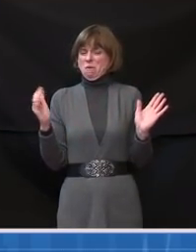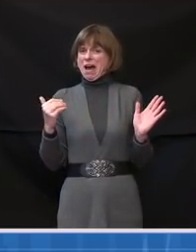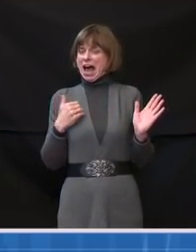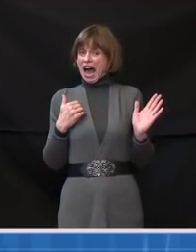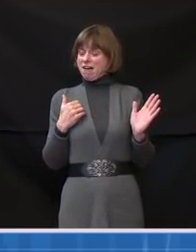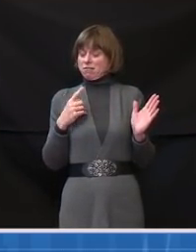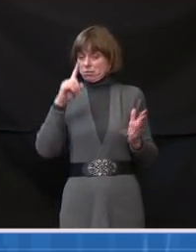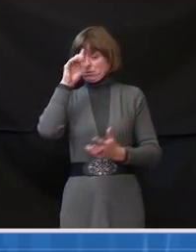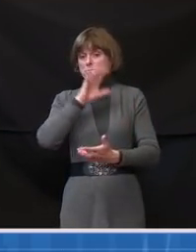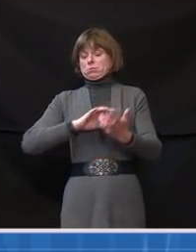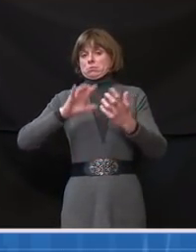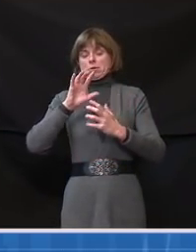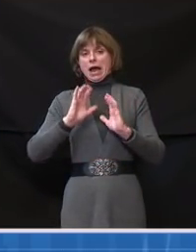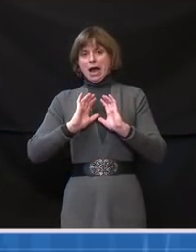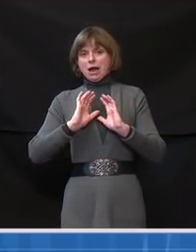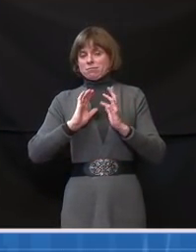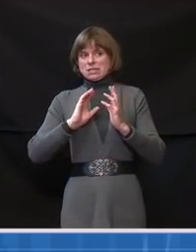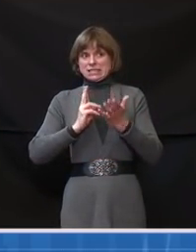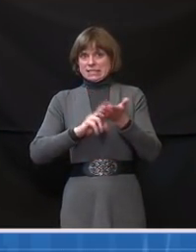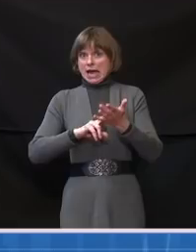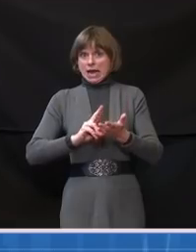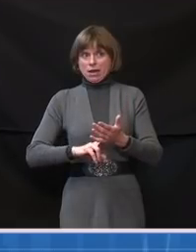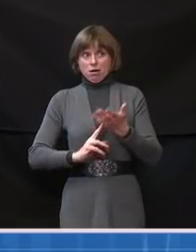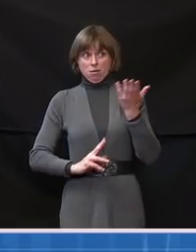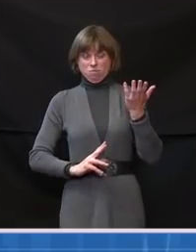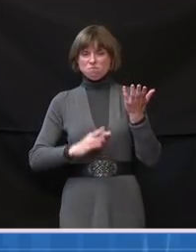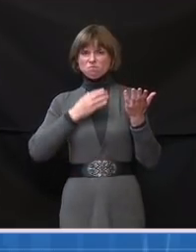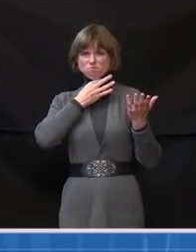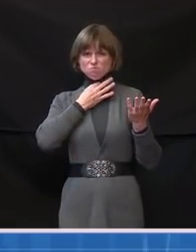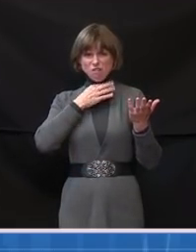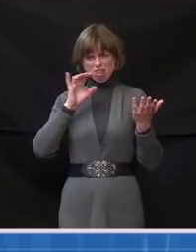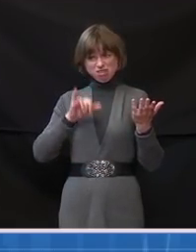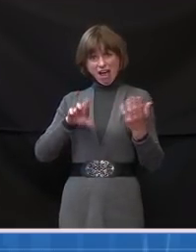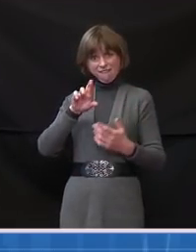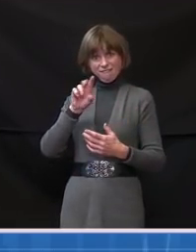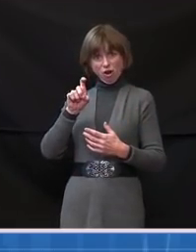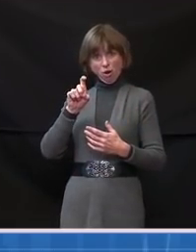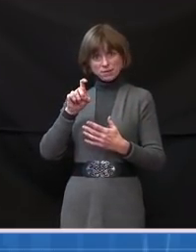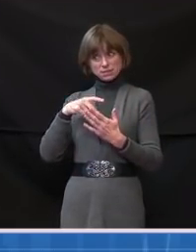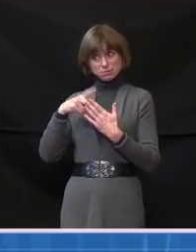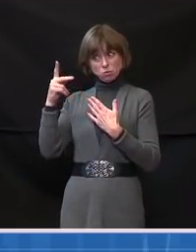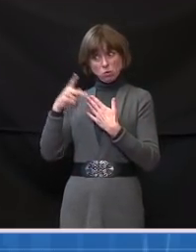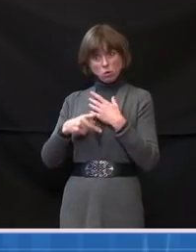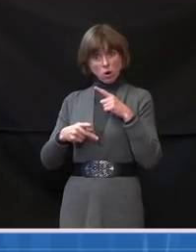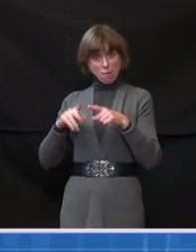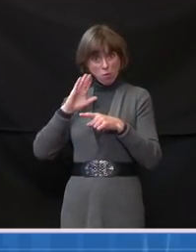And I’m wondering, is this pharmacy program going to have its own individual sign-up?